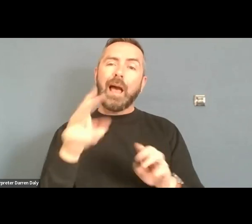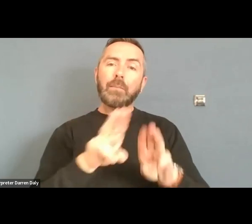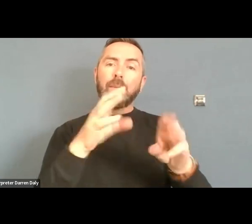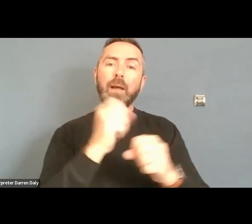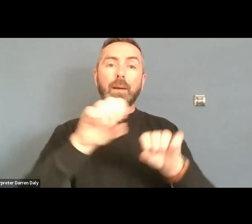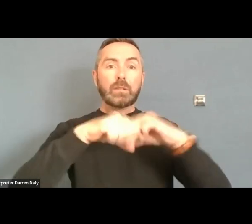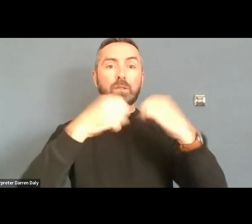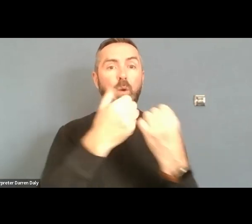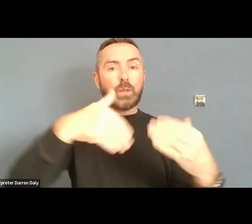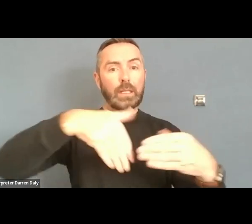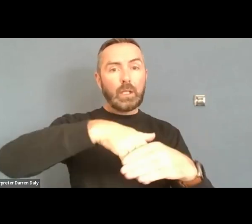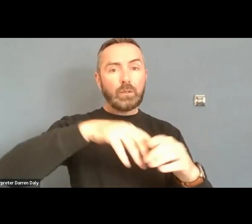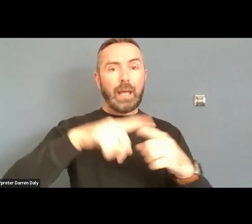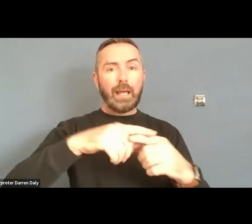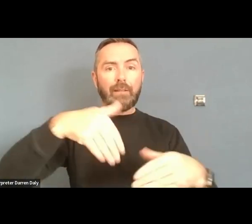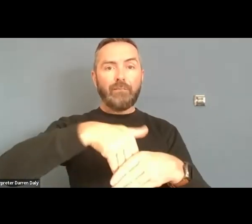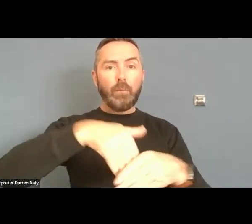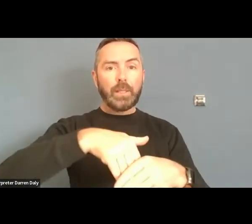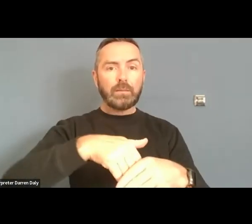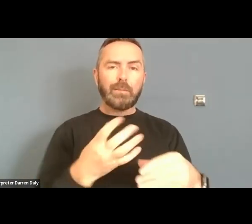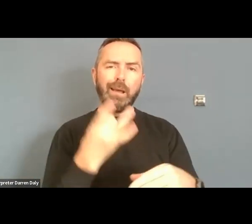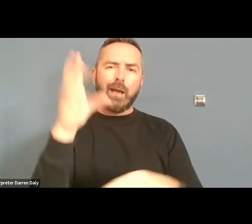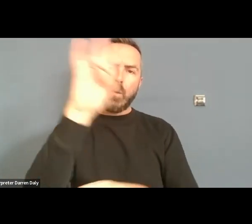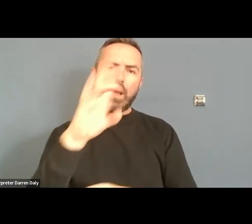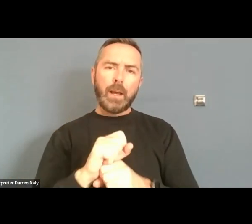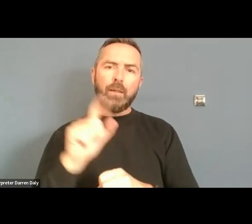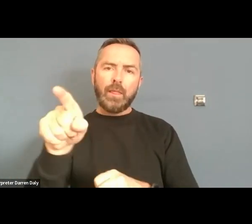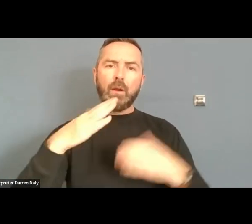participation, we also asked questions about their well-being, so in terms of